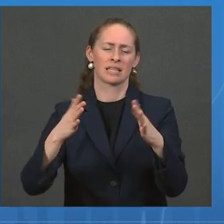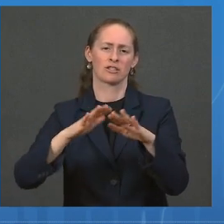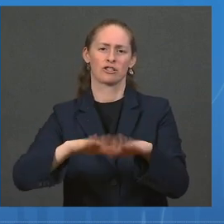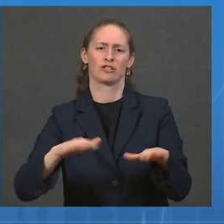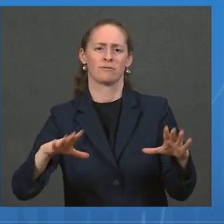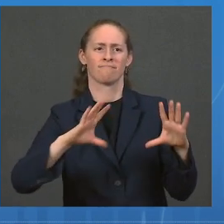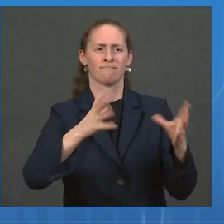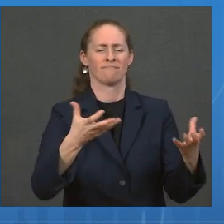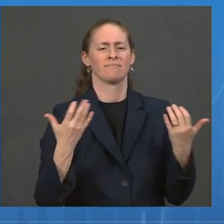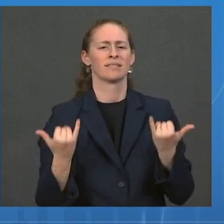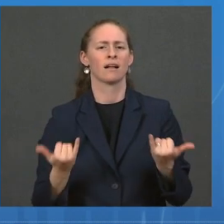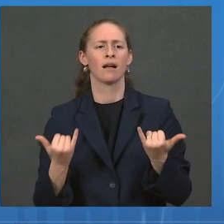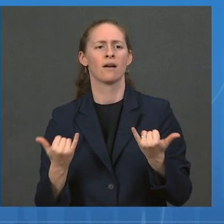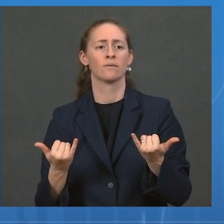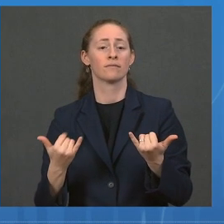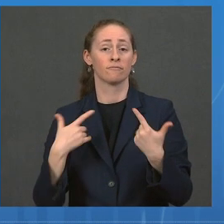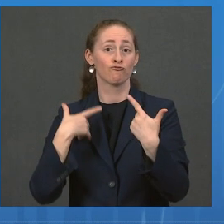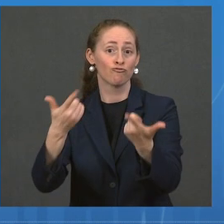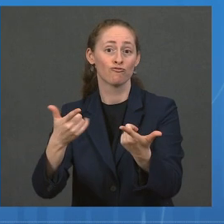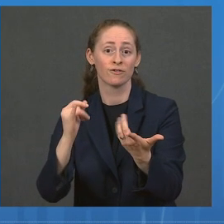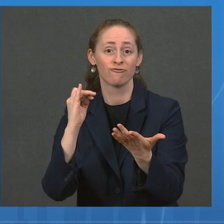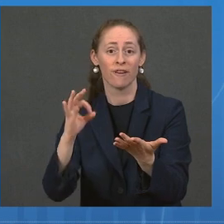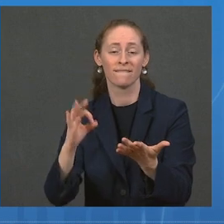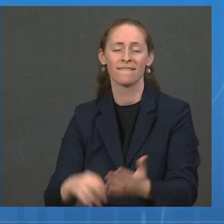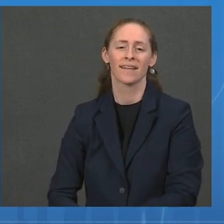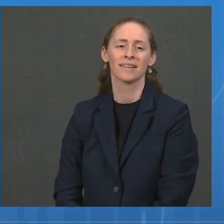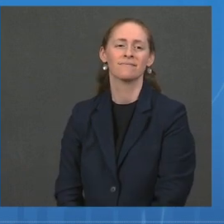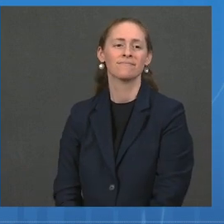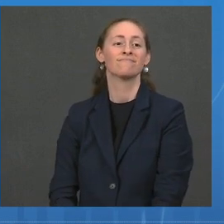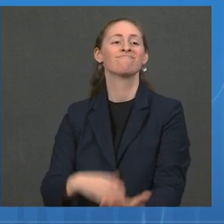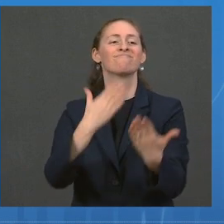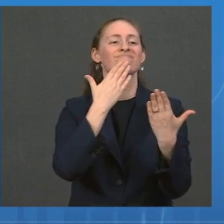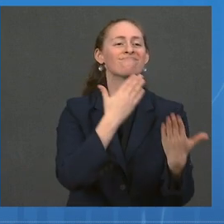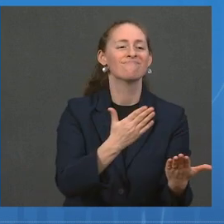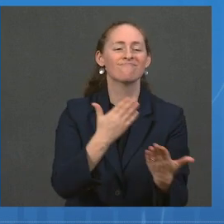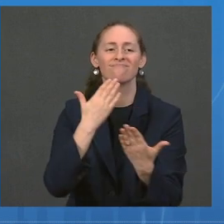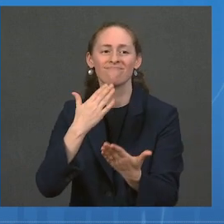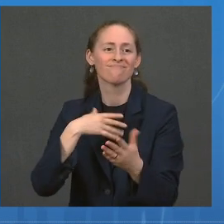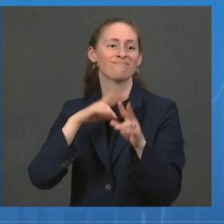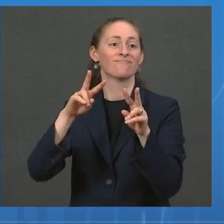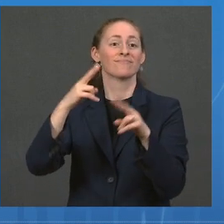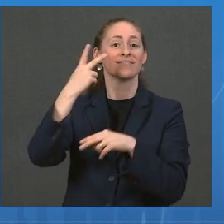Back to you, Jeff. Mr. Zients: Thank you, Dr. Fauci. And thank you, everybody. We look forward to our next briefing.